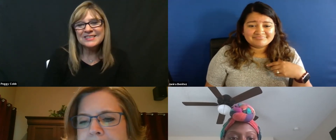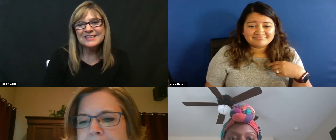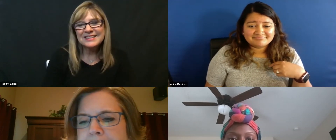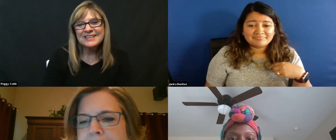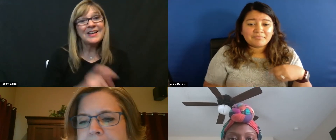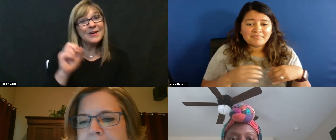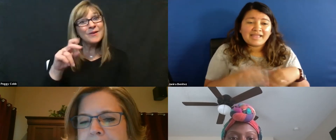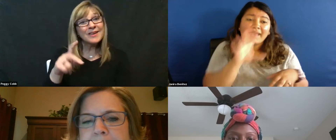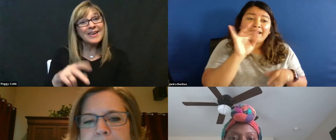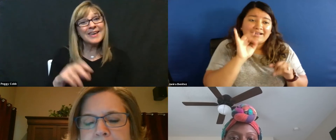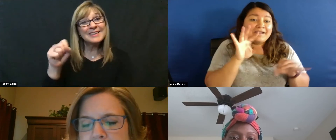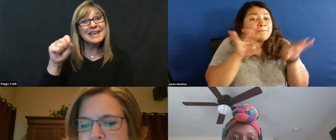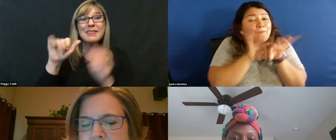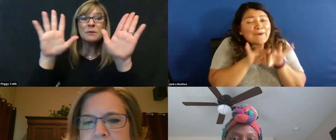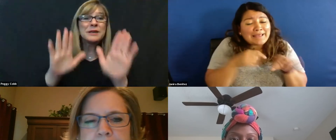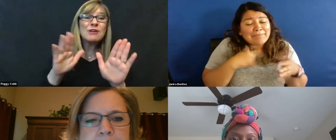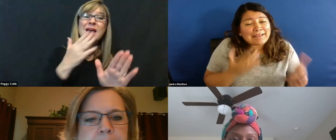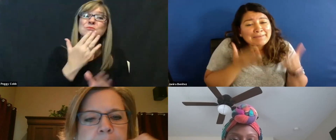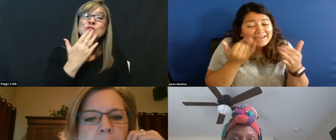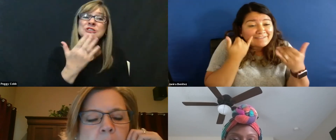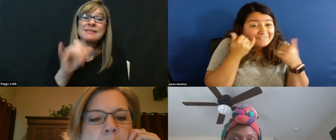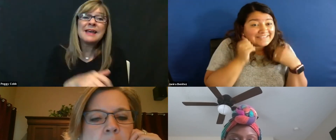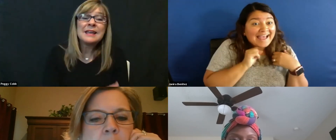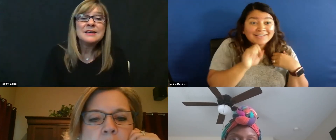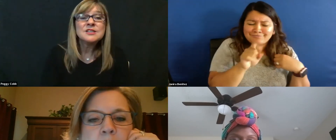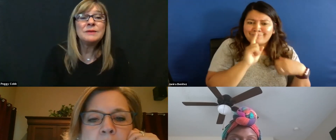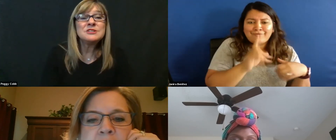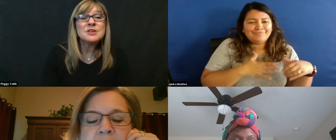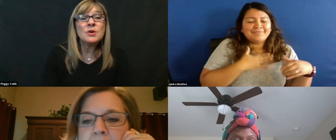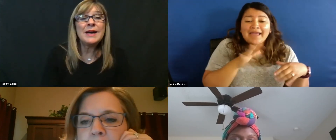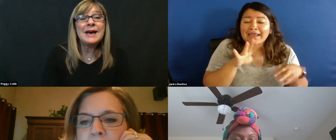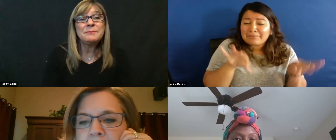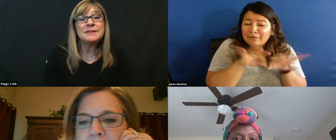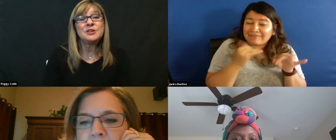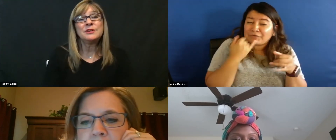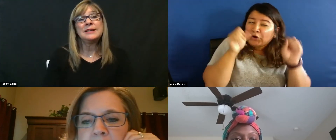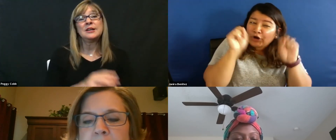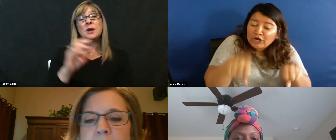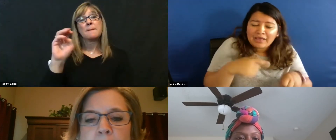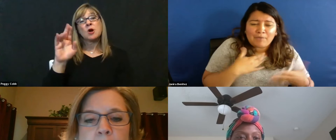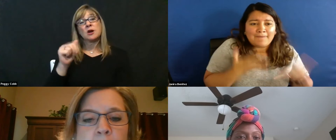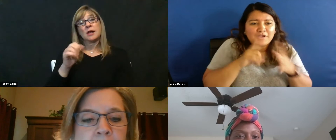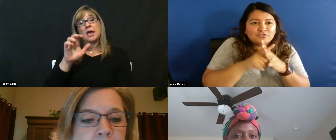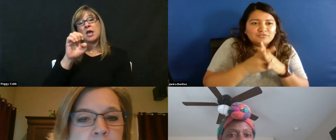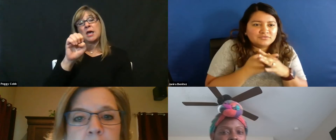Okay. That would be great, I appreciate it. So Marsha I work as a, go ahead.